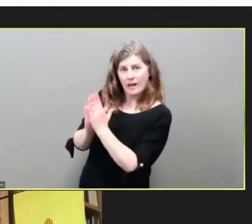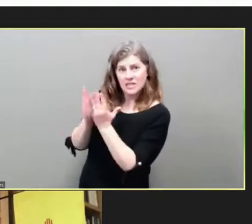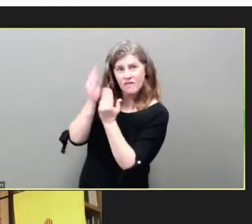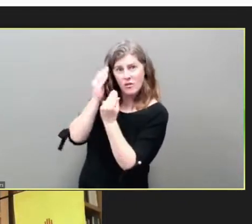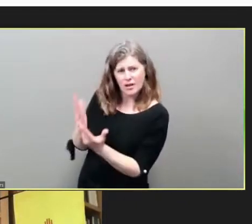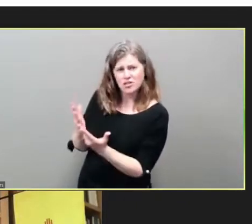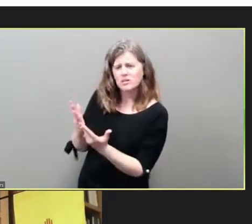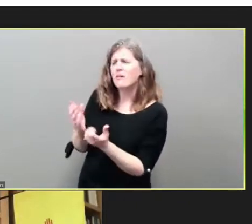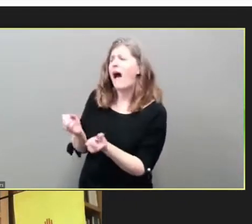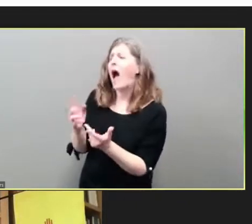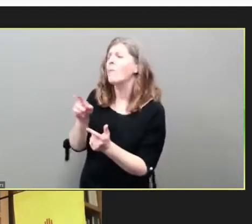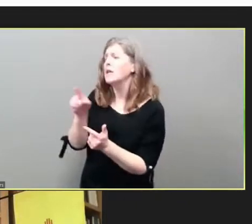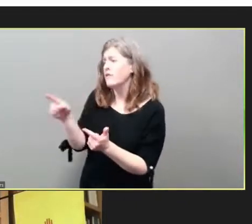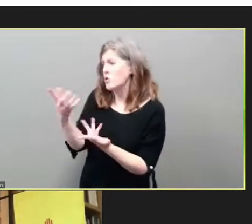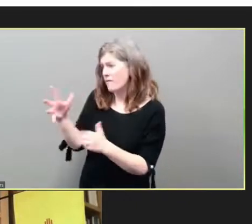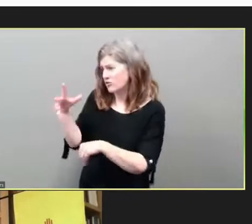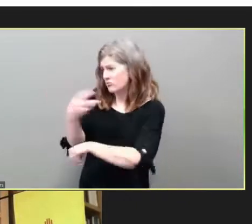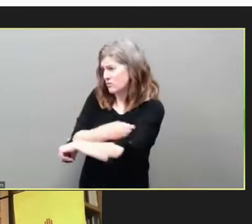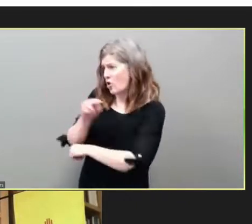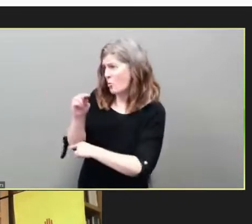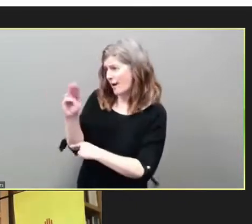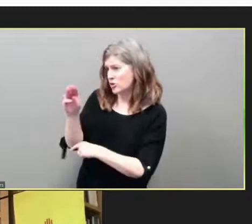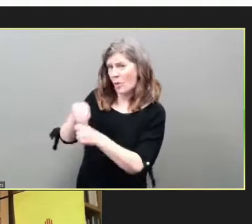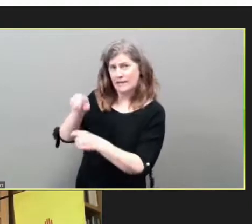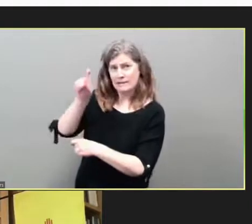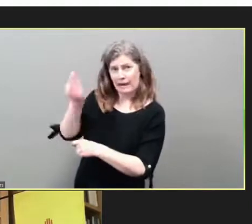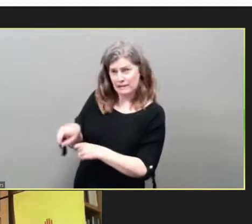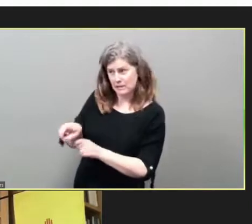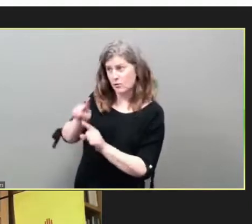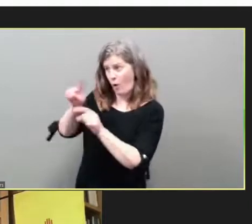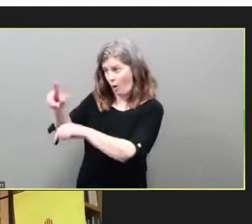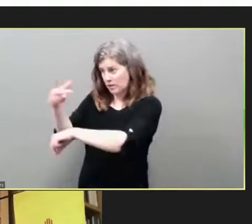mexicans have received at least one dose in texas but have not received